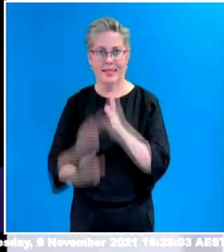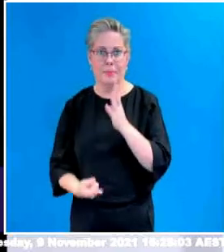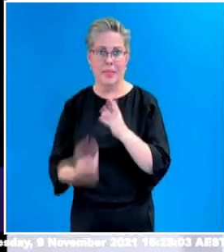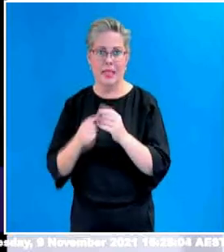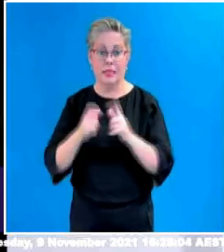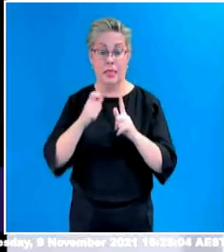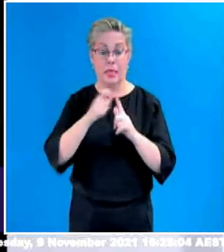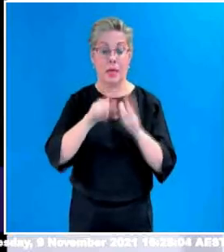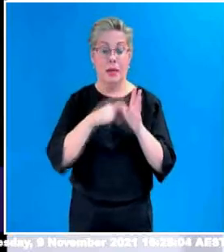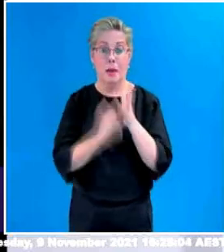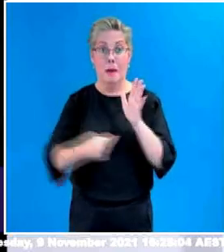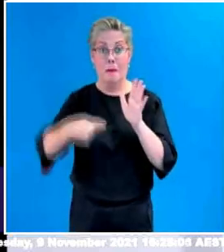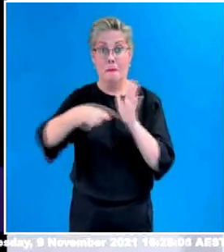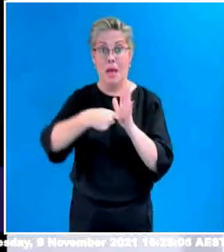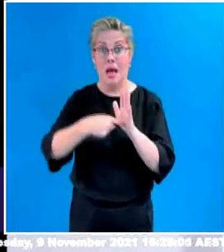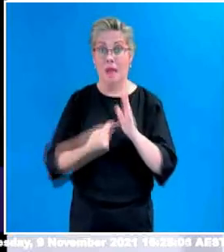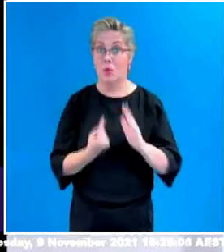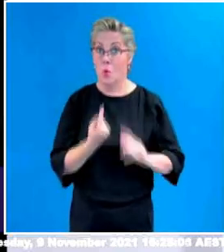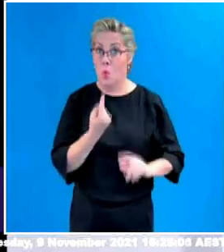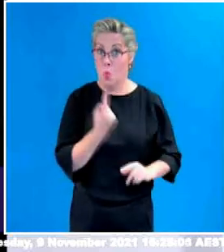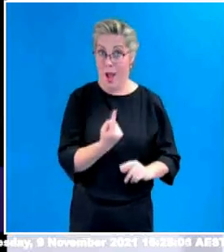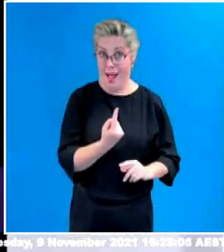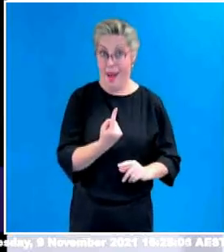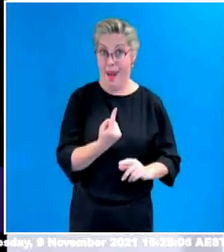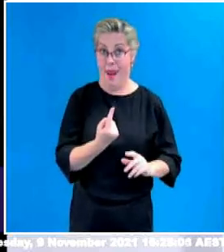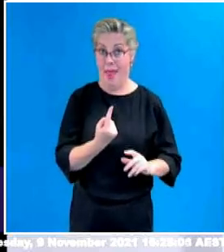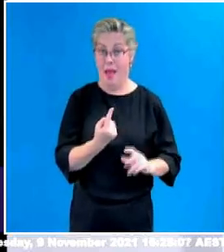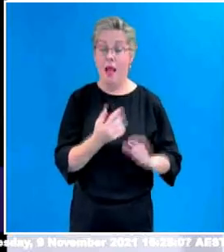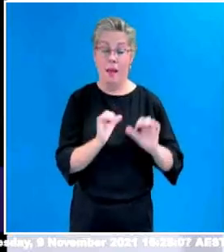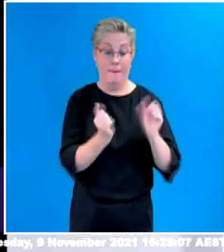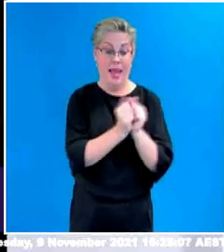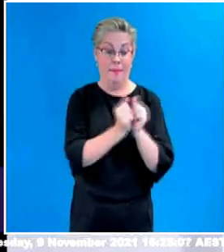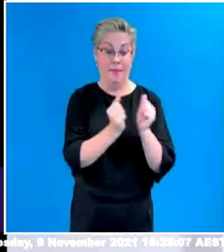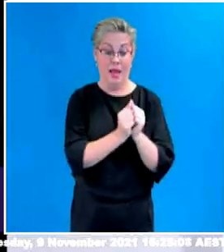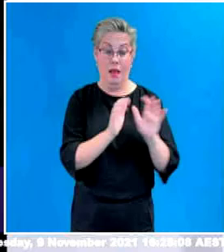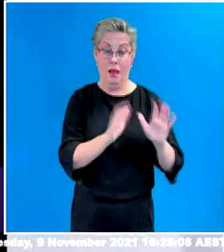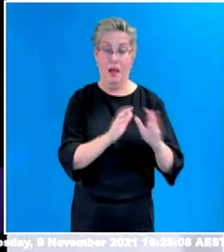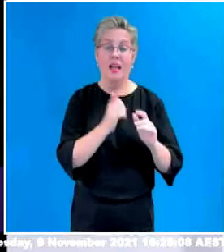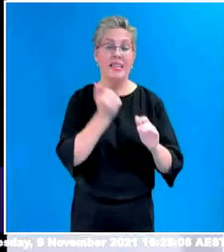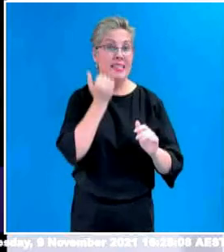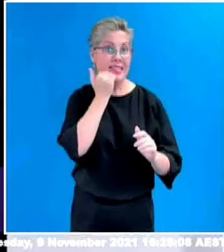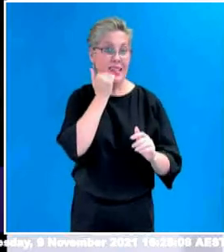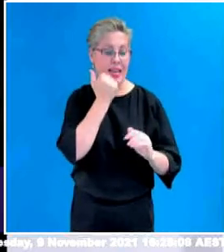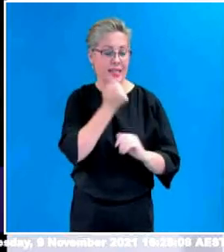position and interpretive approach, dated 16 June 2020, if that